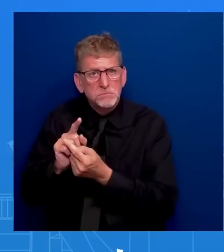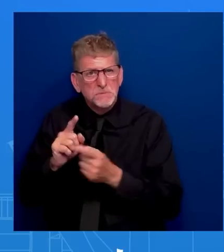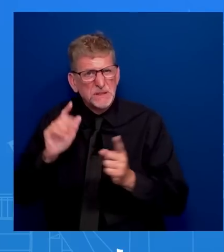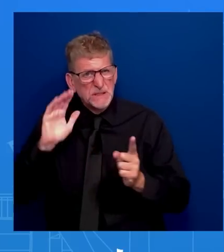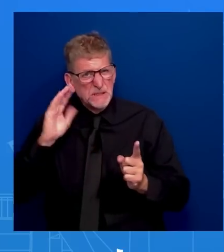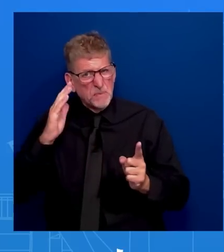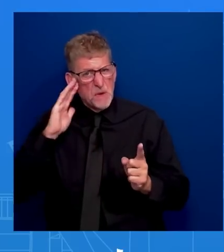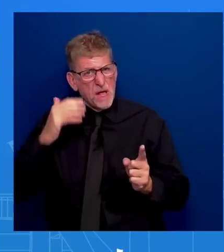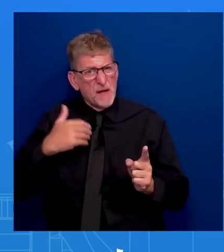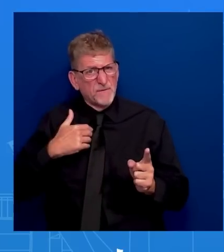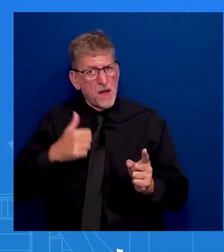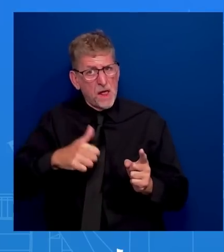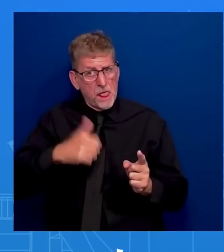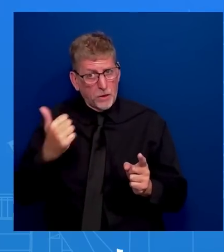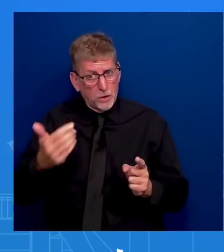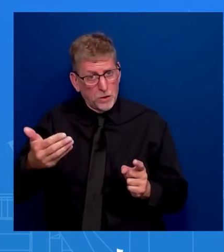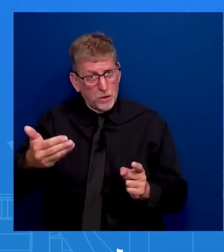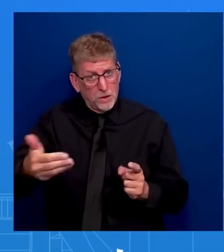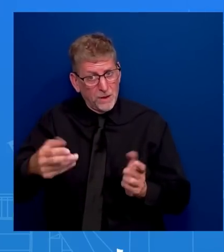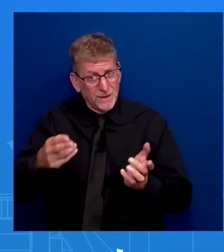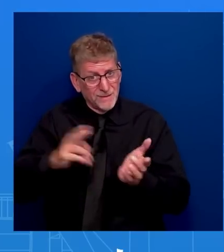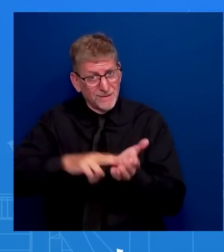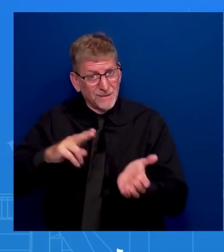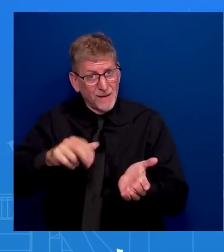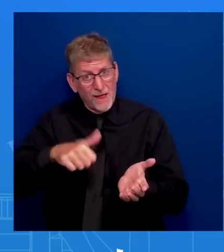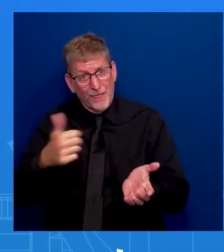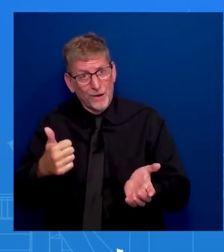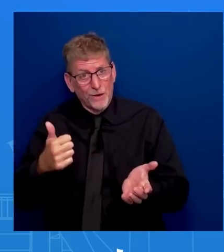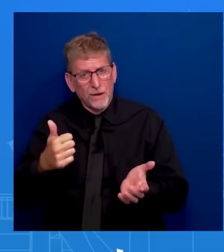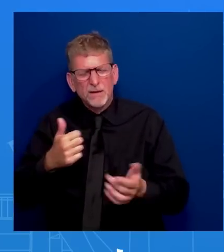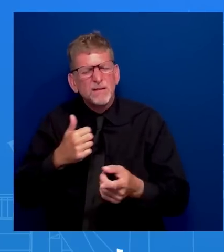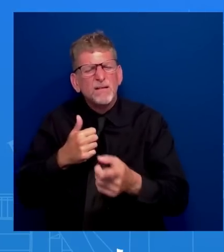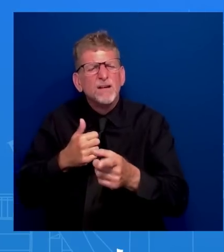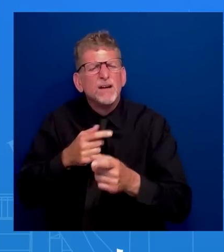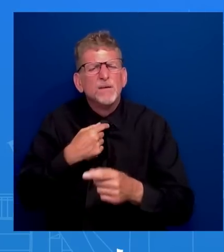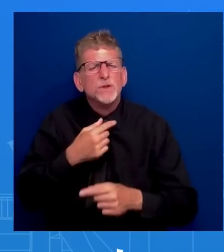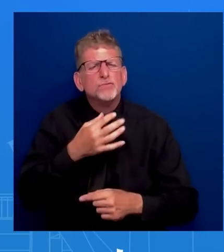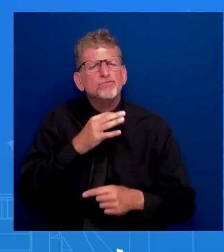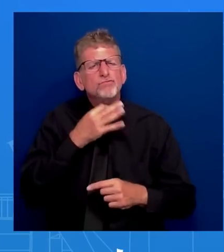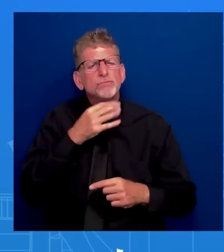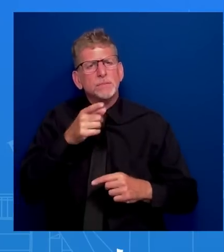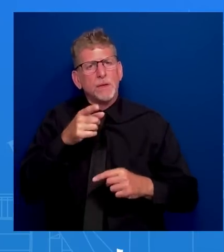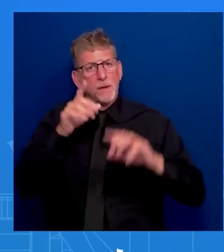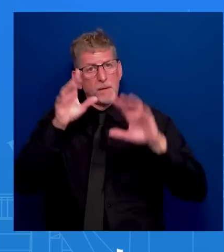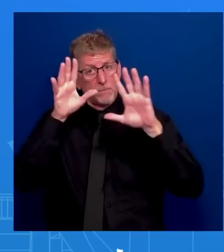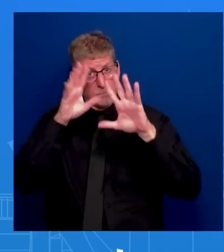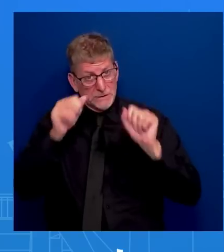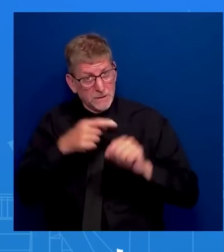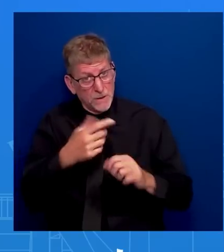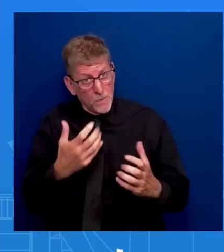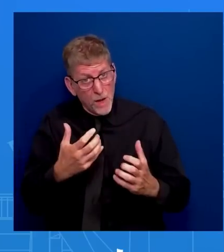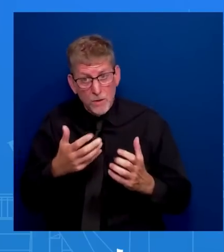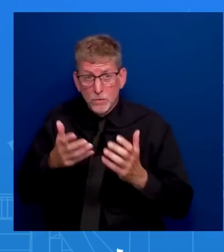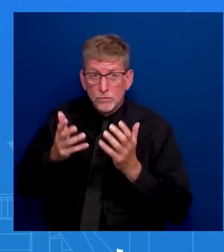about the trip since it happened, does he want to have a conversation with Speaker Pelosi about it to hear what she's heard on the ground,